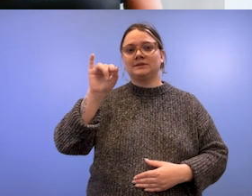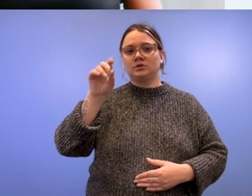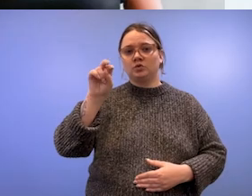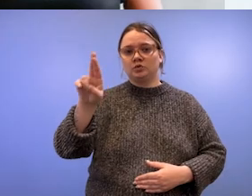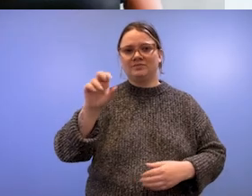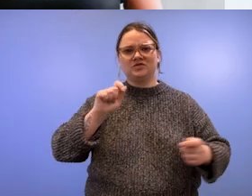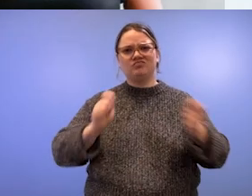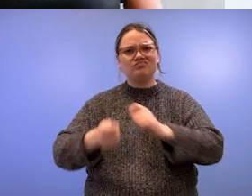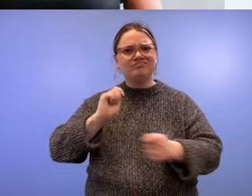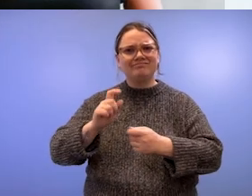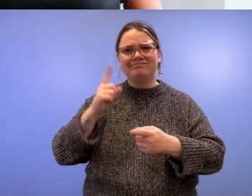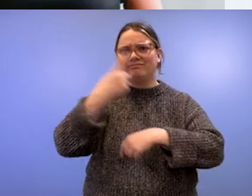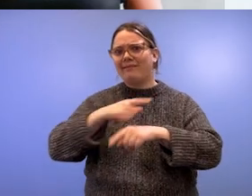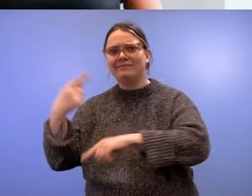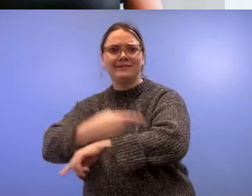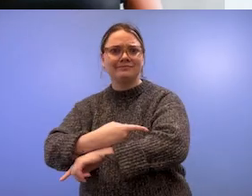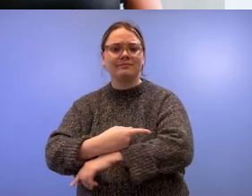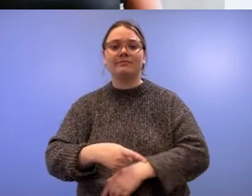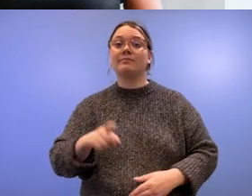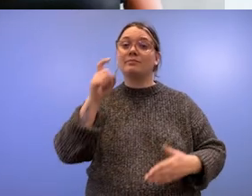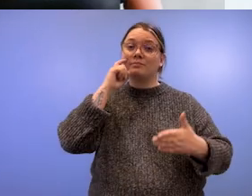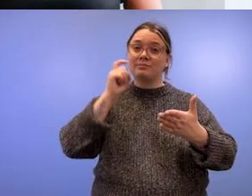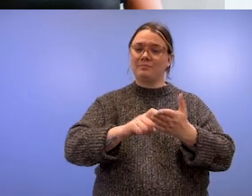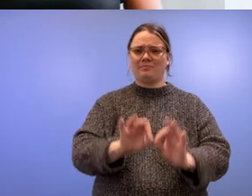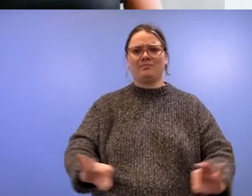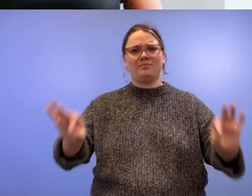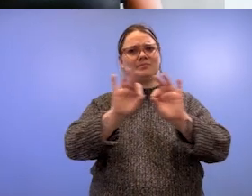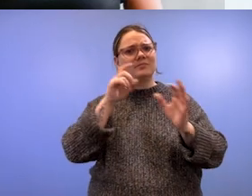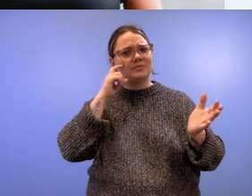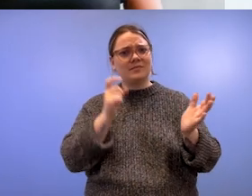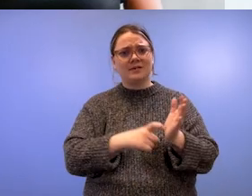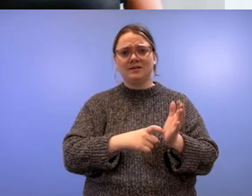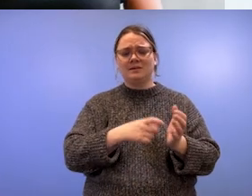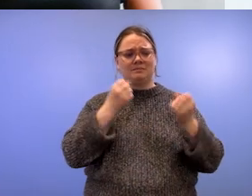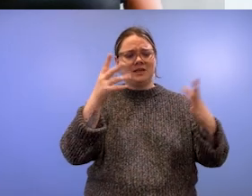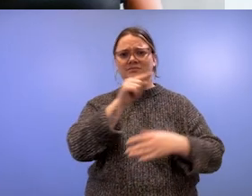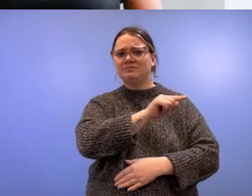change from day-to-day. And it's it's important to acknowledge that many people experience more